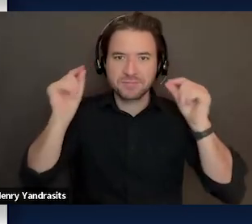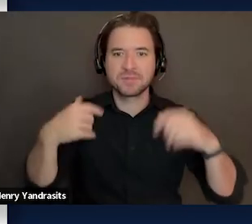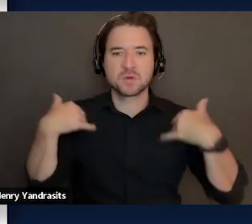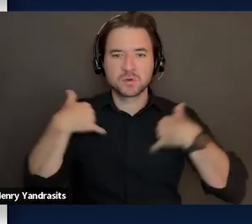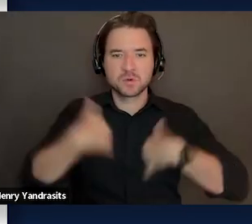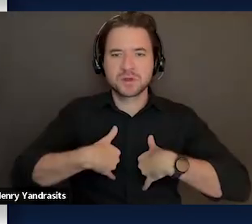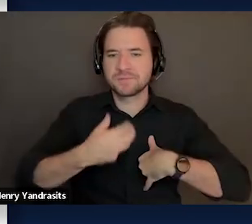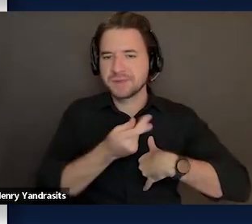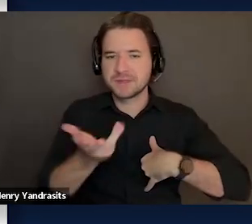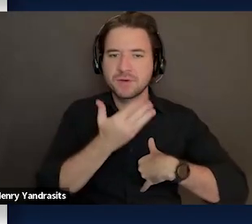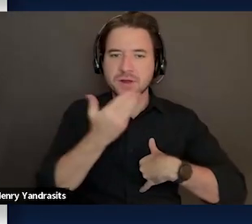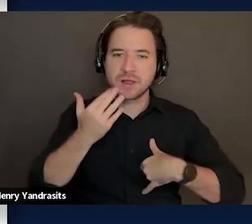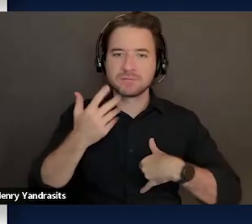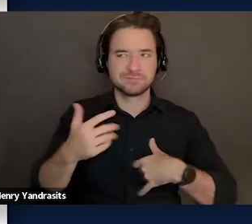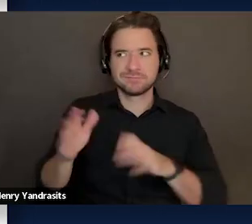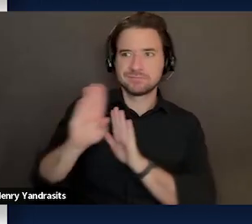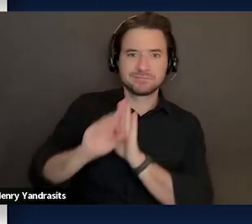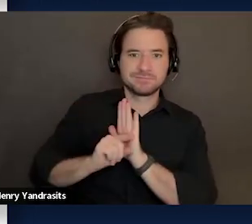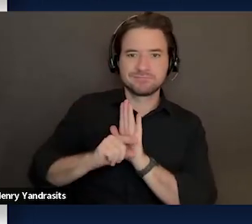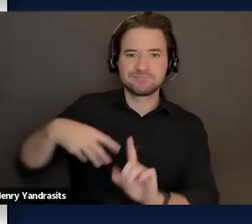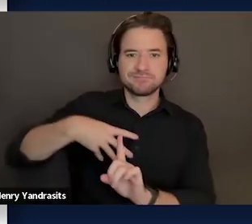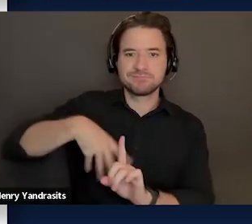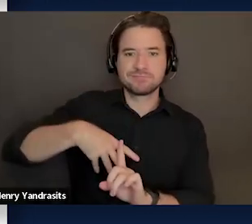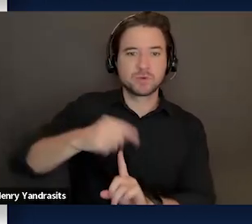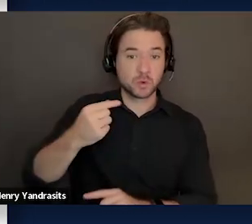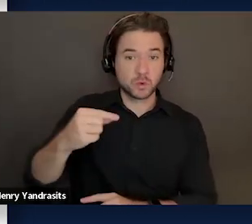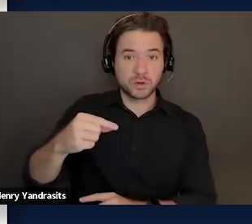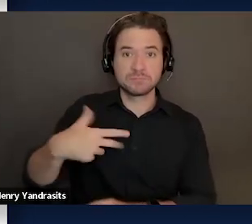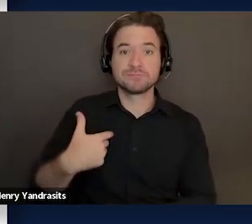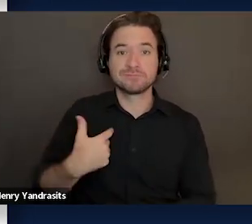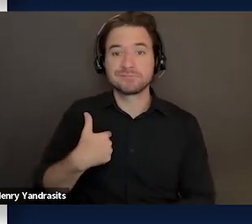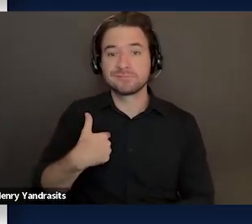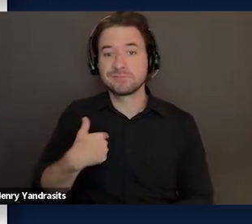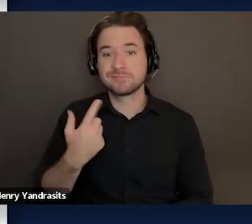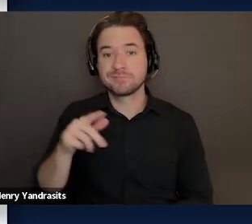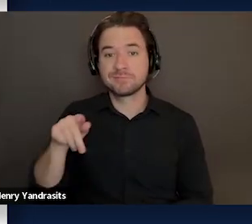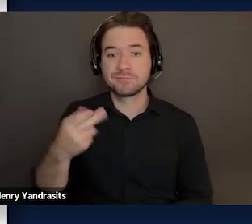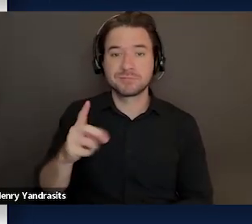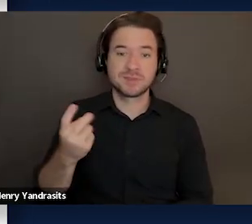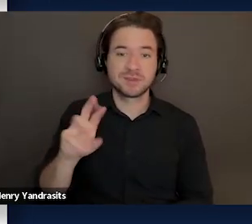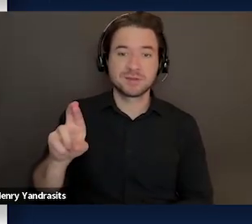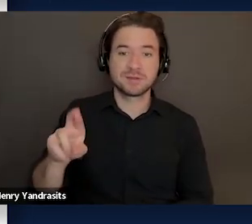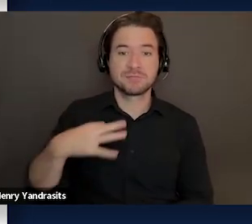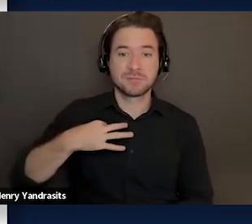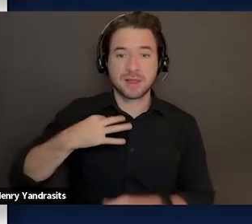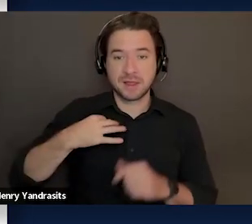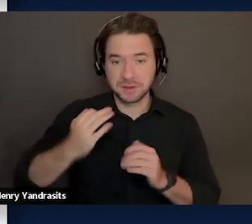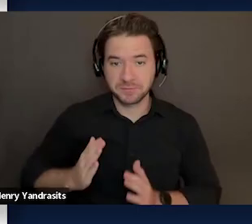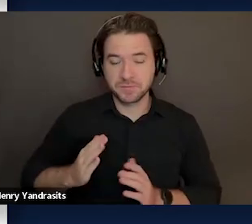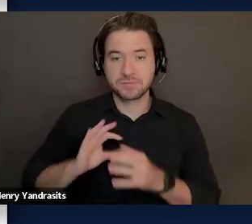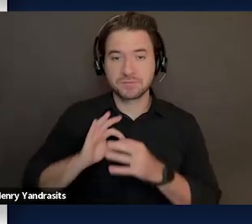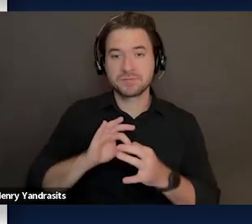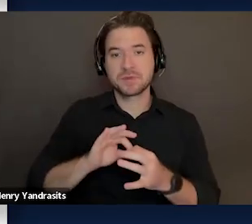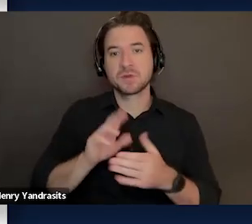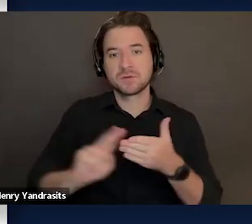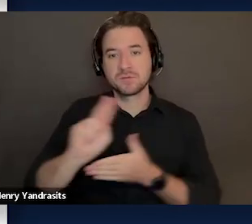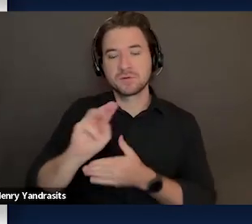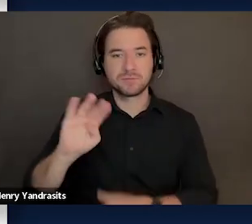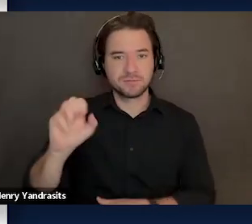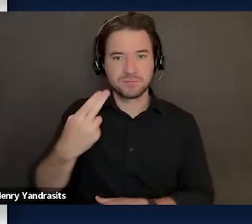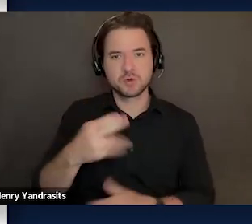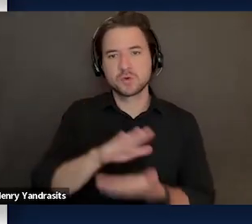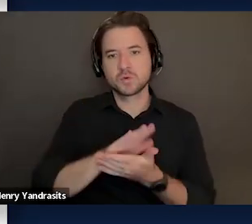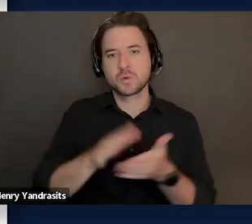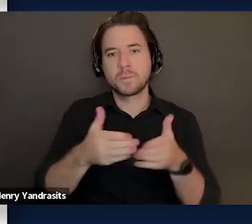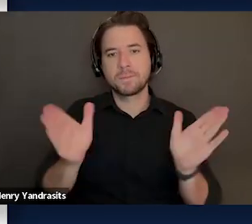Jacket, and I'm sitting against a green… background. I'm a doctoral candidate affiliated with the University of Michigan School of Public Health.